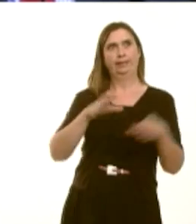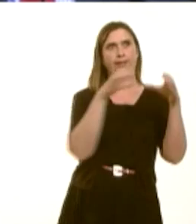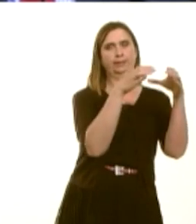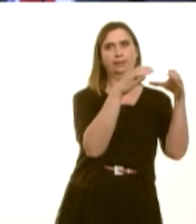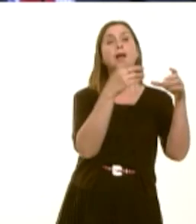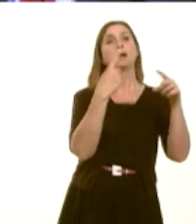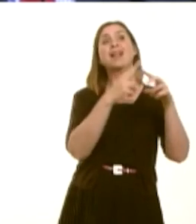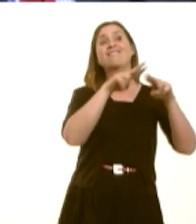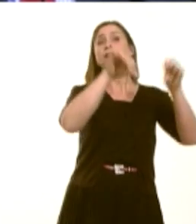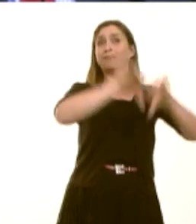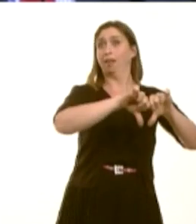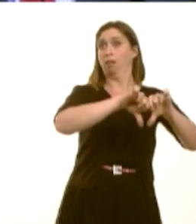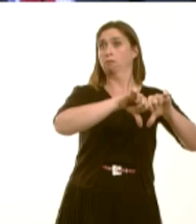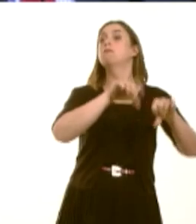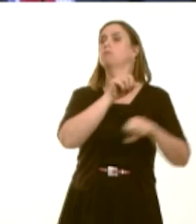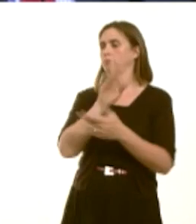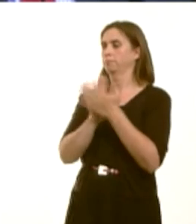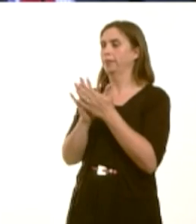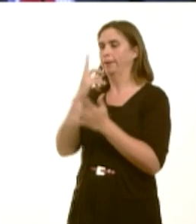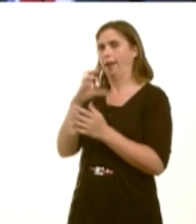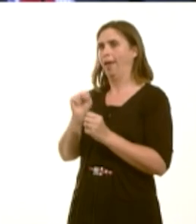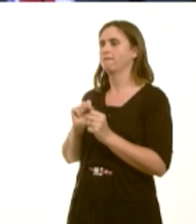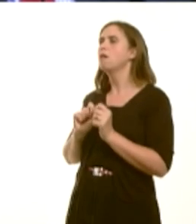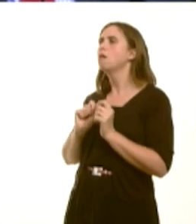outside of that system. Thatís what the individual patient funding requests do. Clinicians take